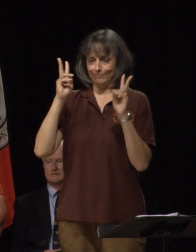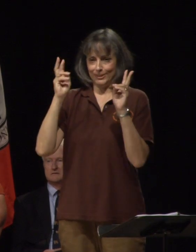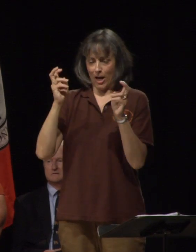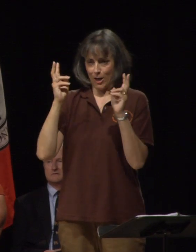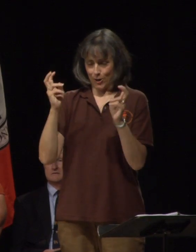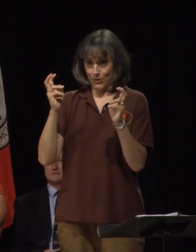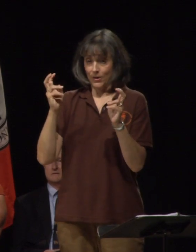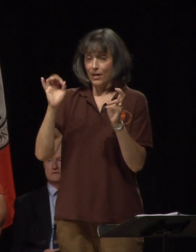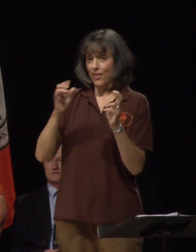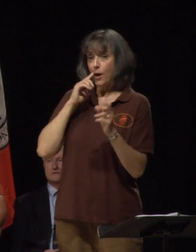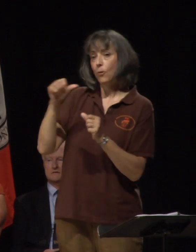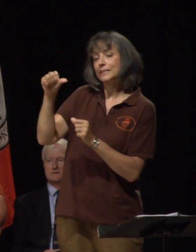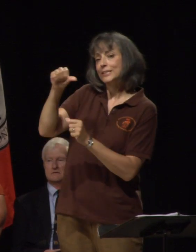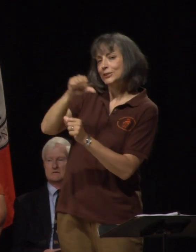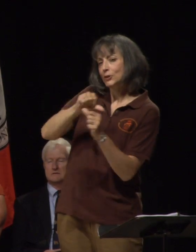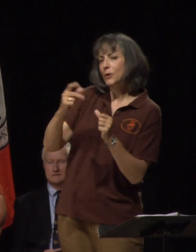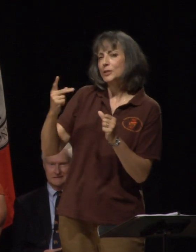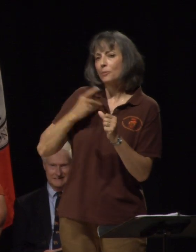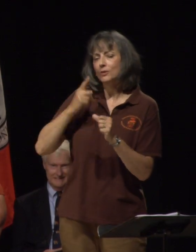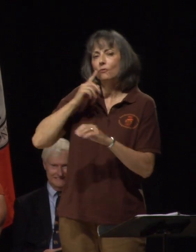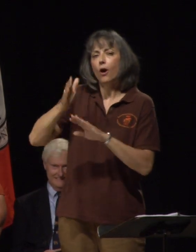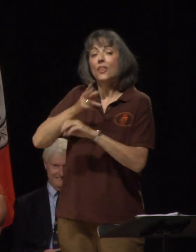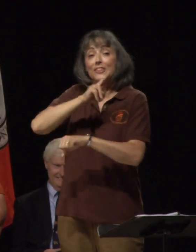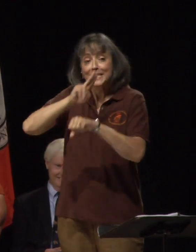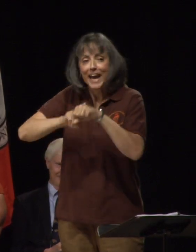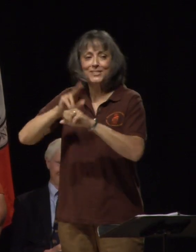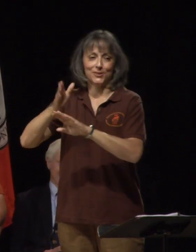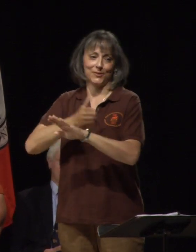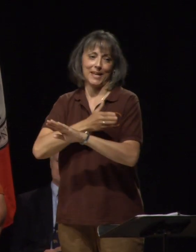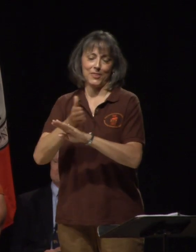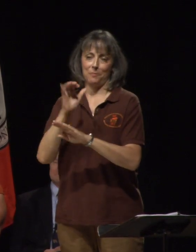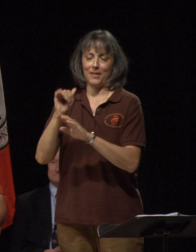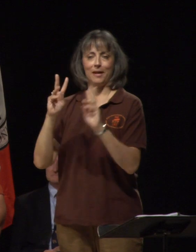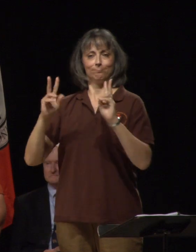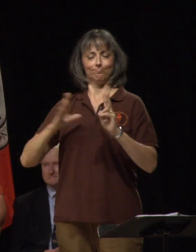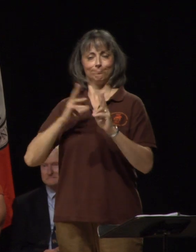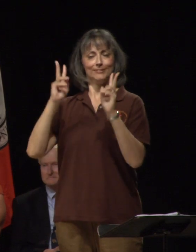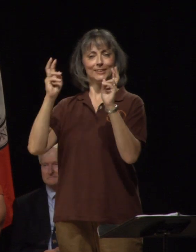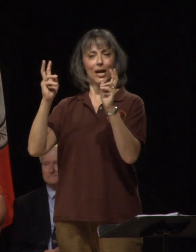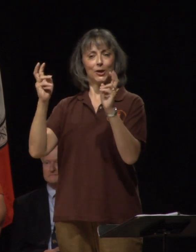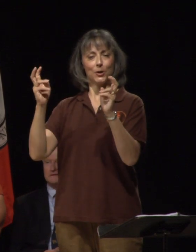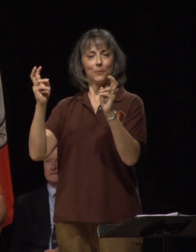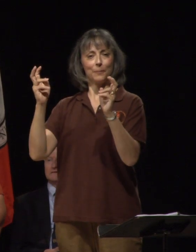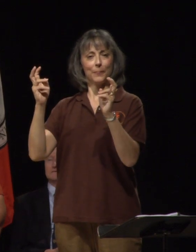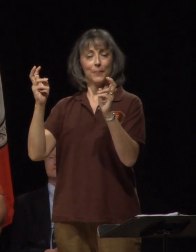ASSOCIATE PROVOST FOR SINGING OF THE NATIONAL ANTHEM. BUT THE COST CONTAINMENT RESULTS